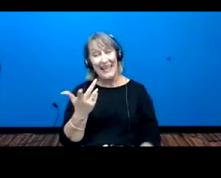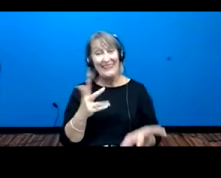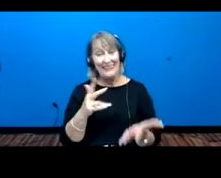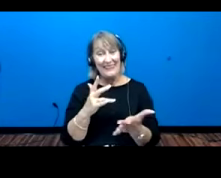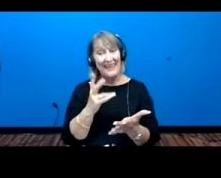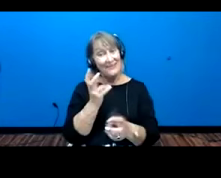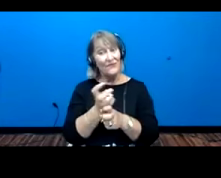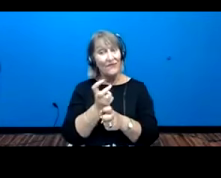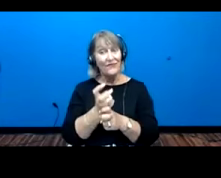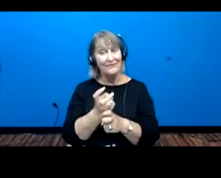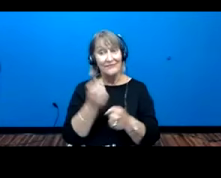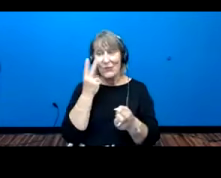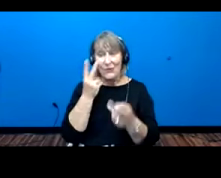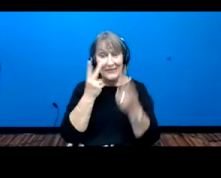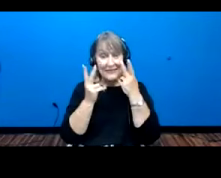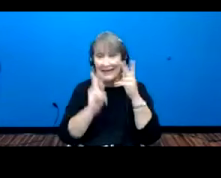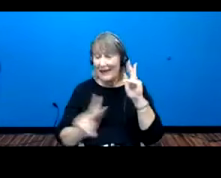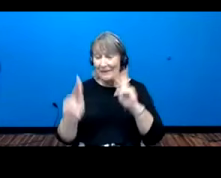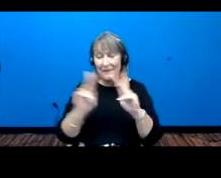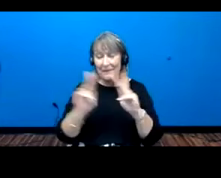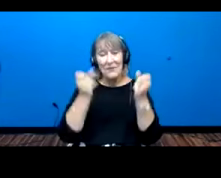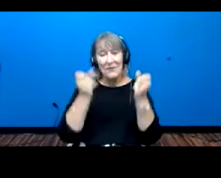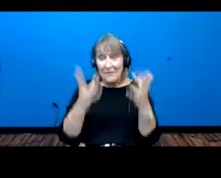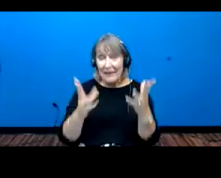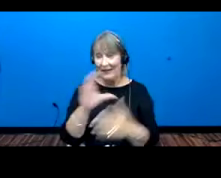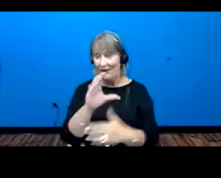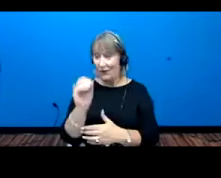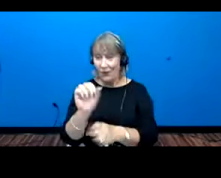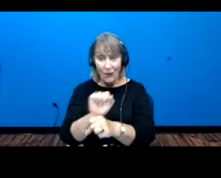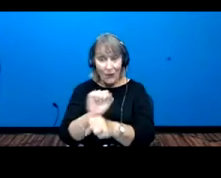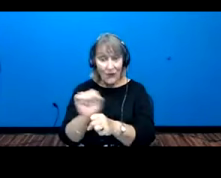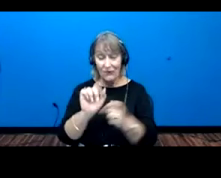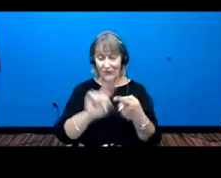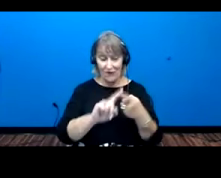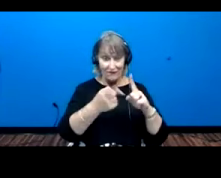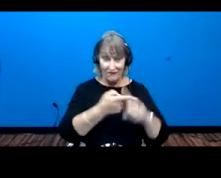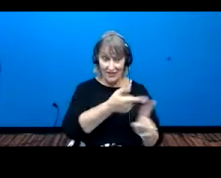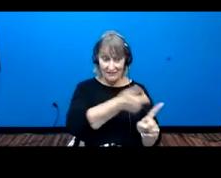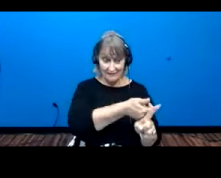We see that we have a lot of our colleagues and friends who have been in this,